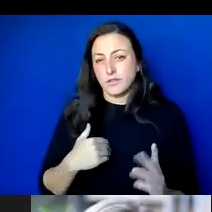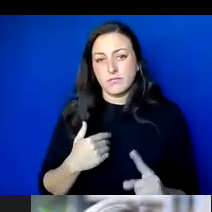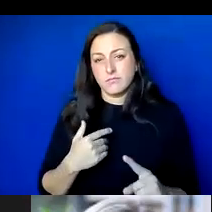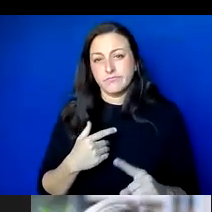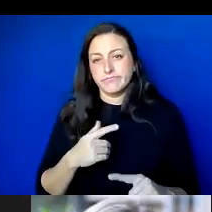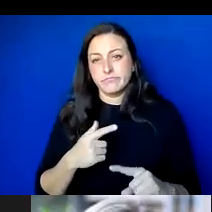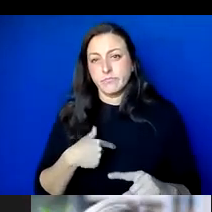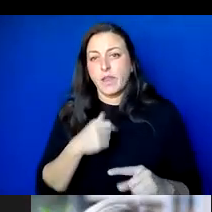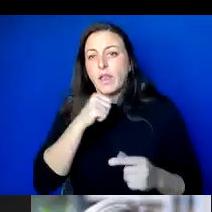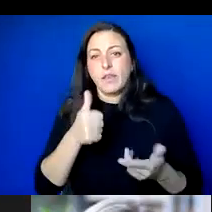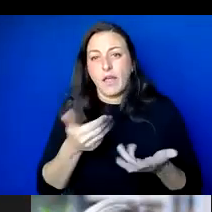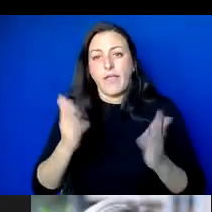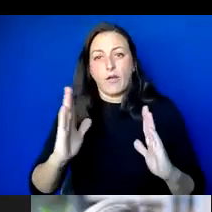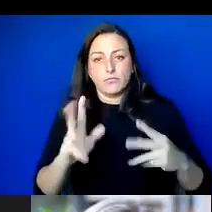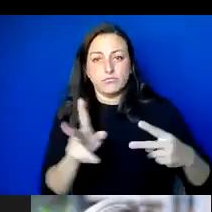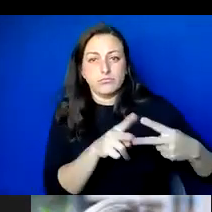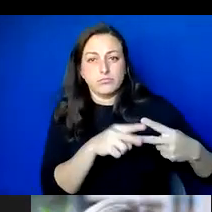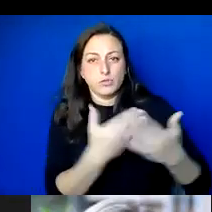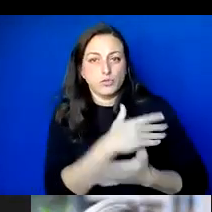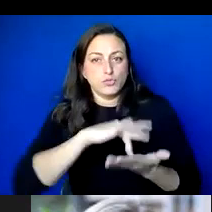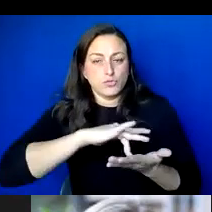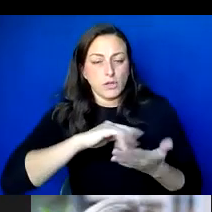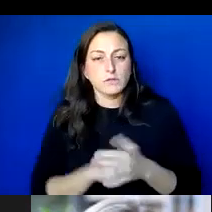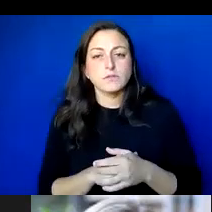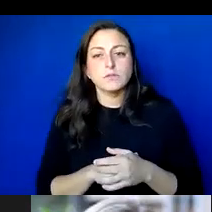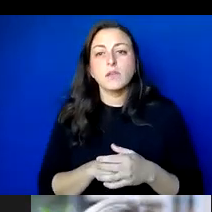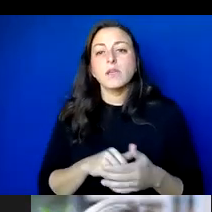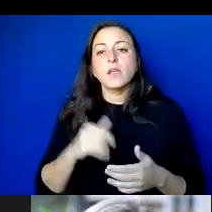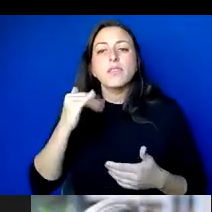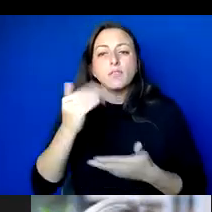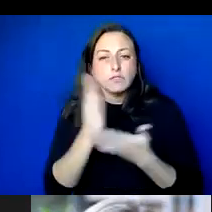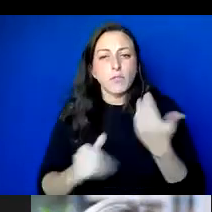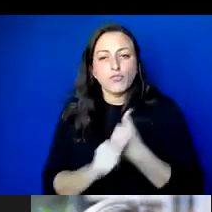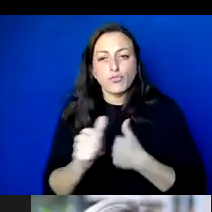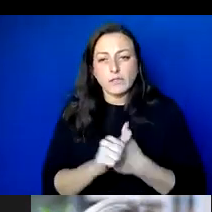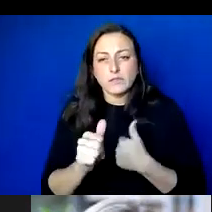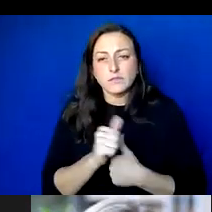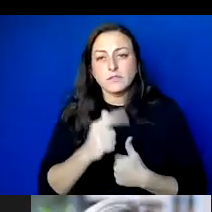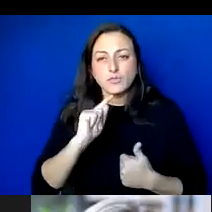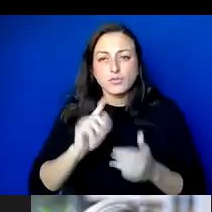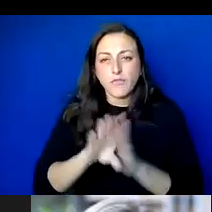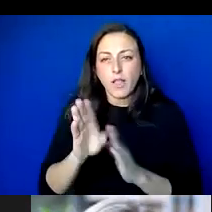These are risk factors that put you at high risk for developing severe disease and to be